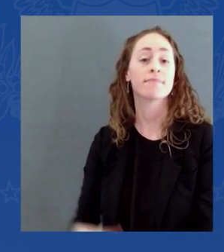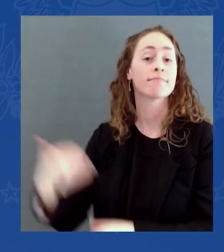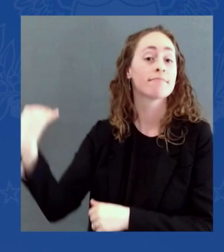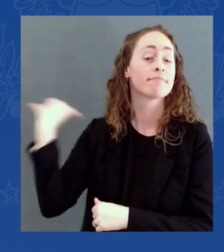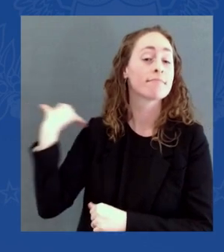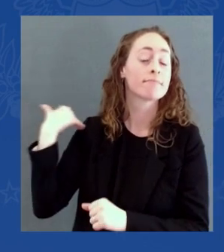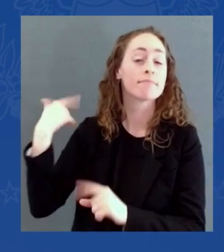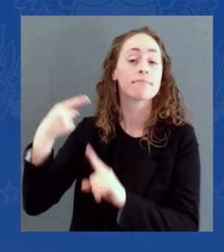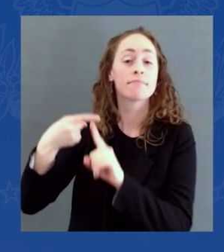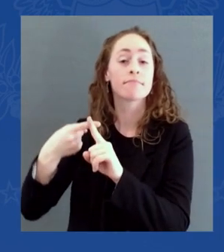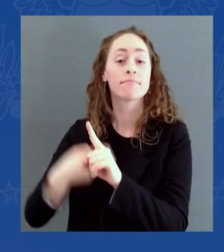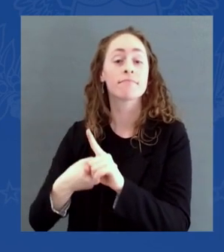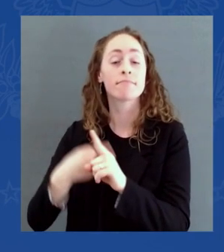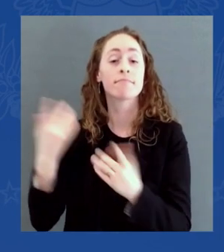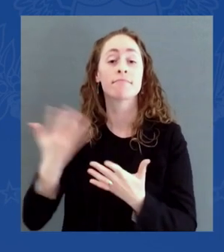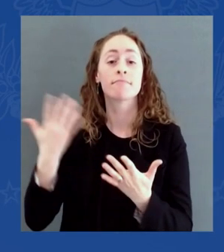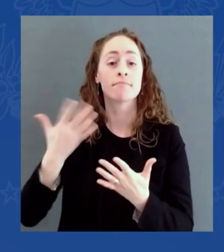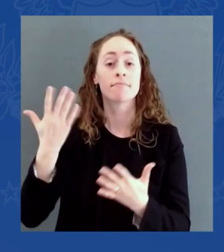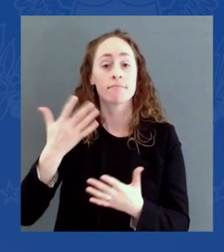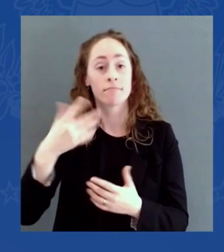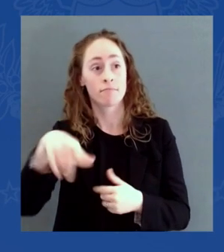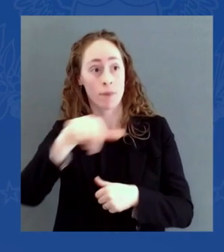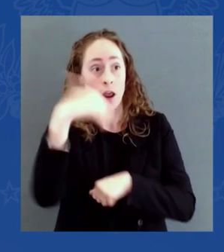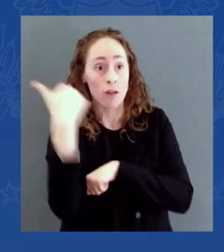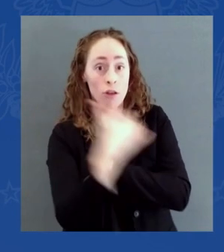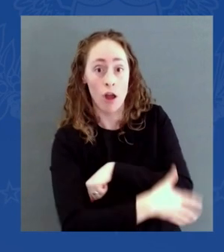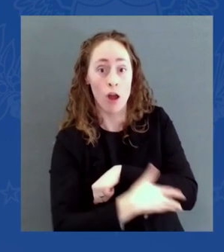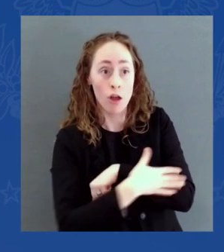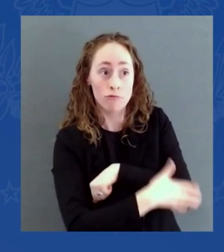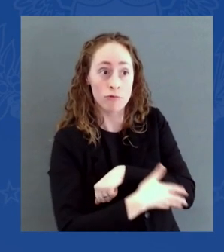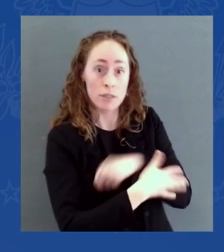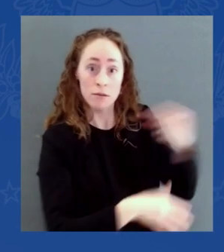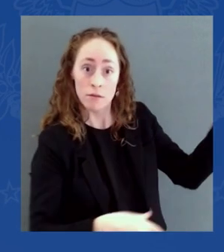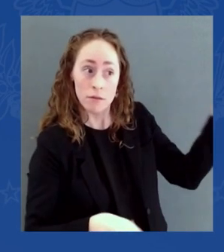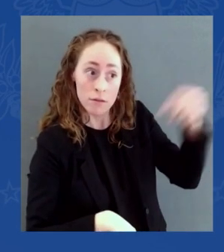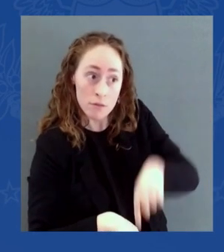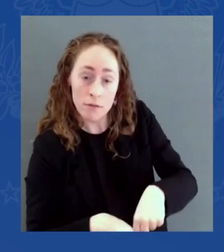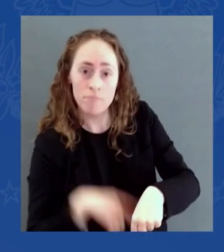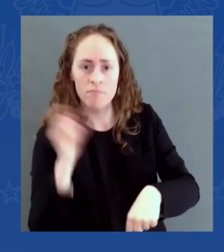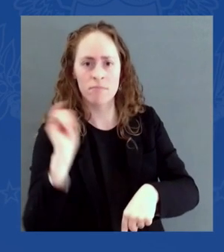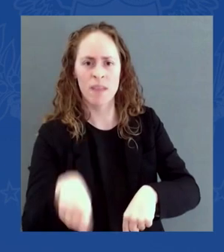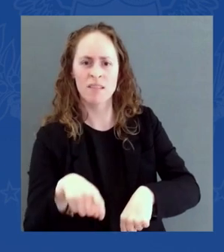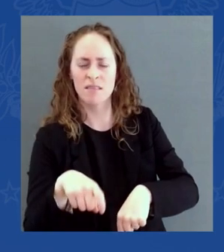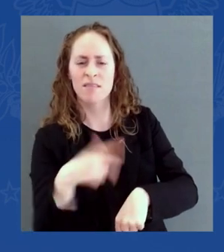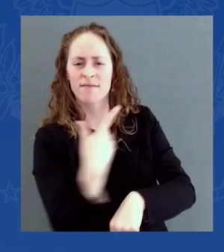to strengthen international travel rules to give us more time to stop the spread and study a new variant.